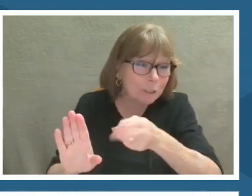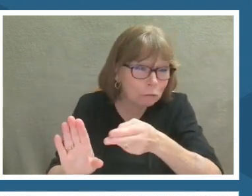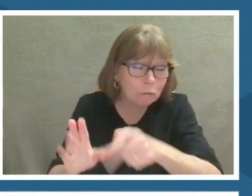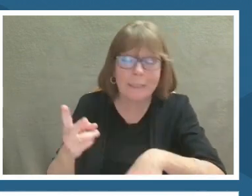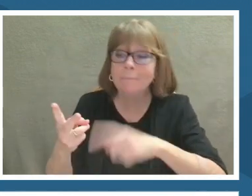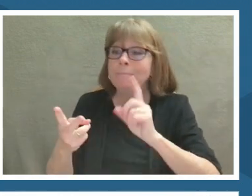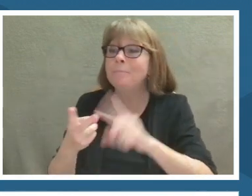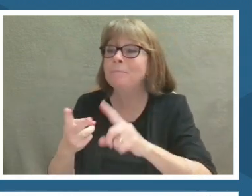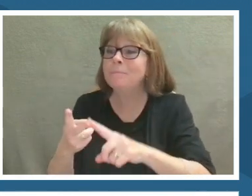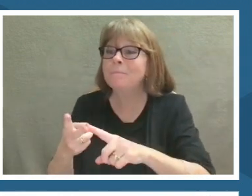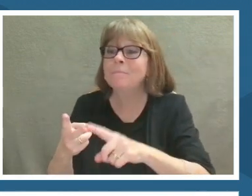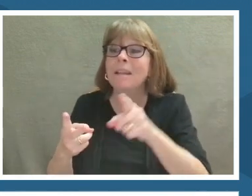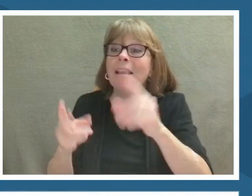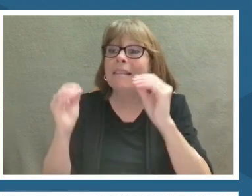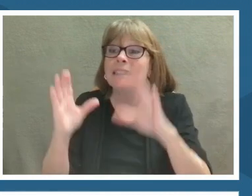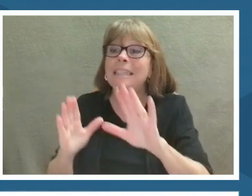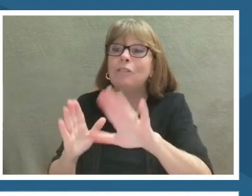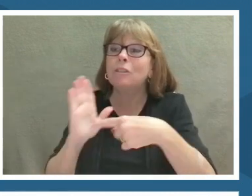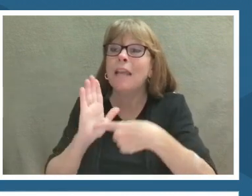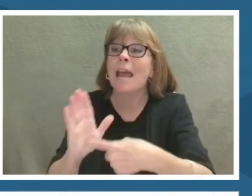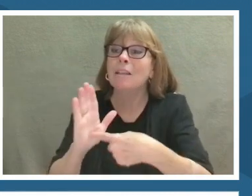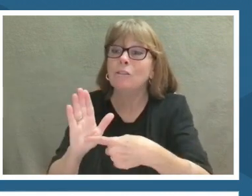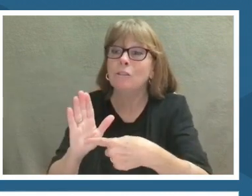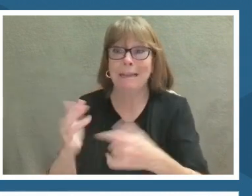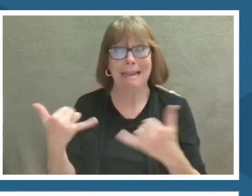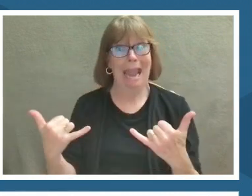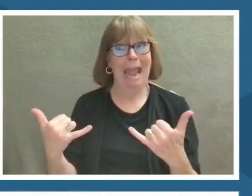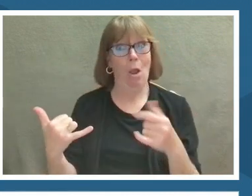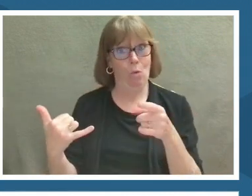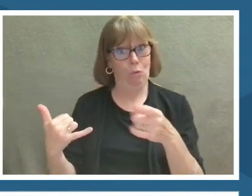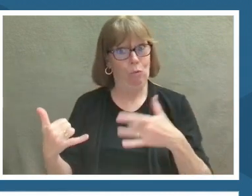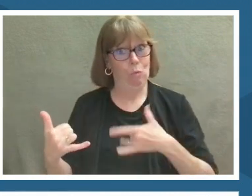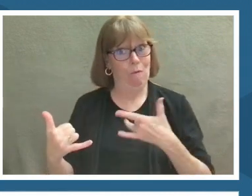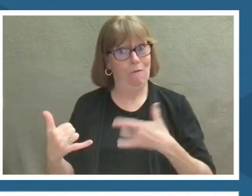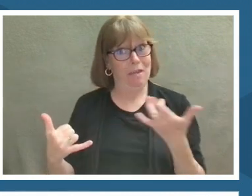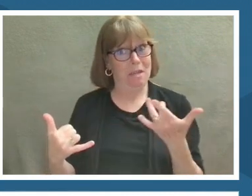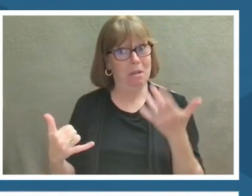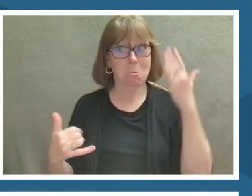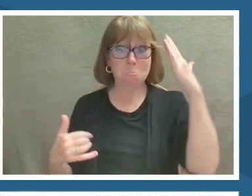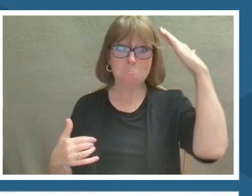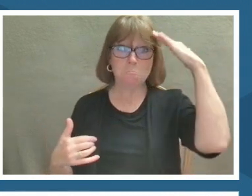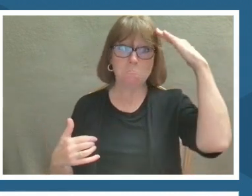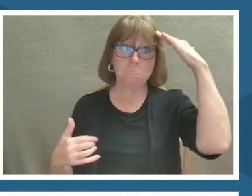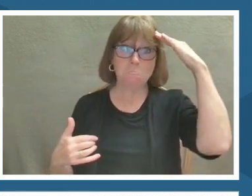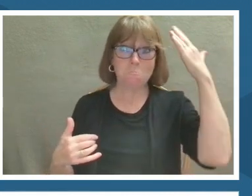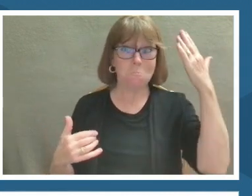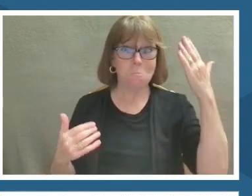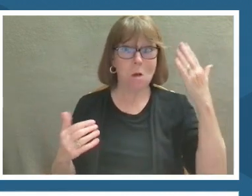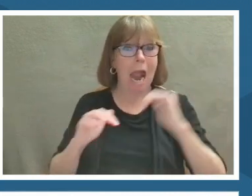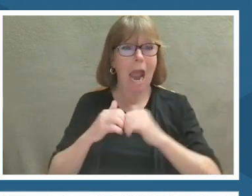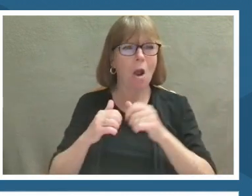examples how familiar do you feel you are with this concept of convergence